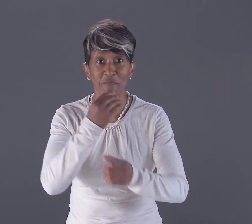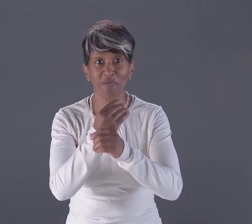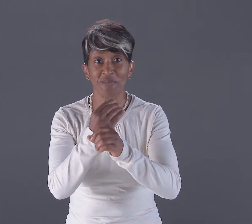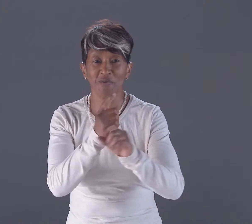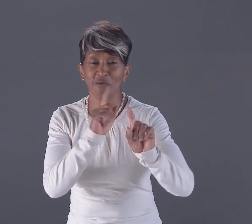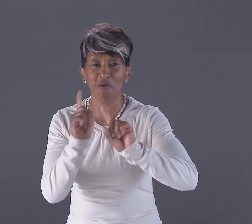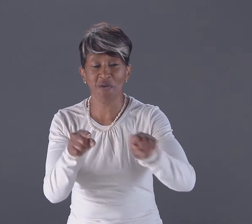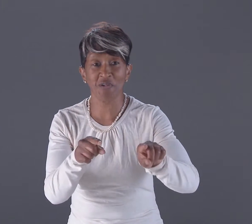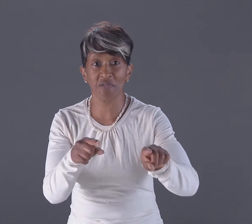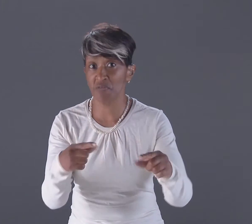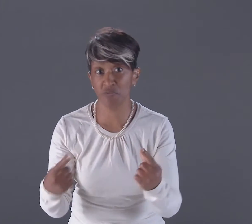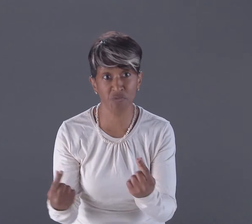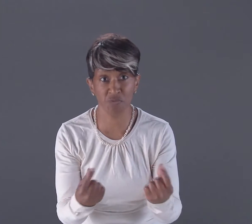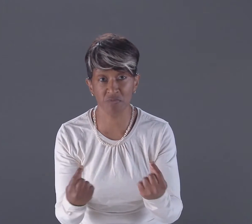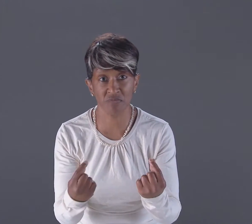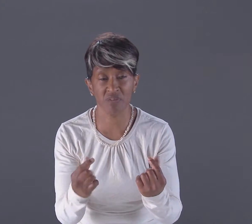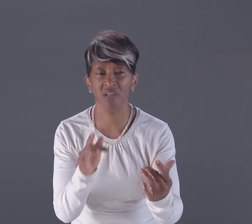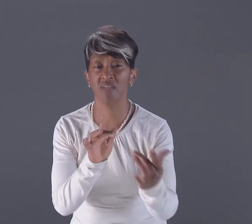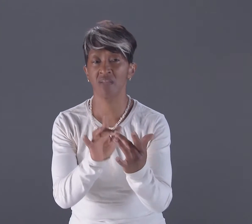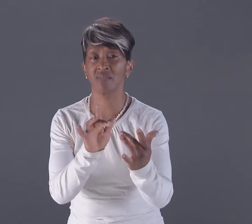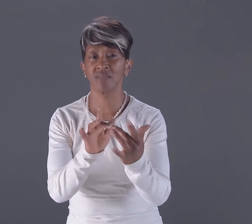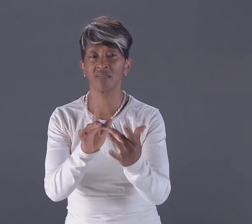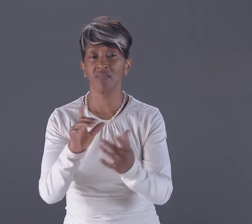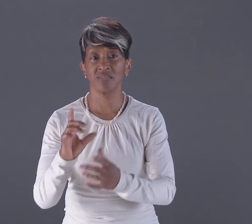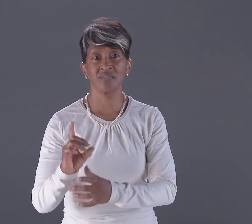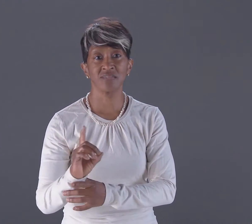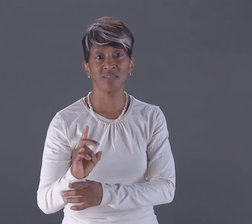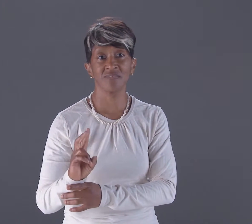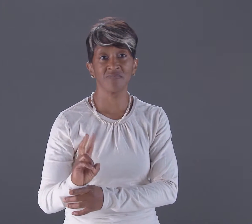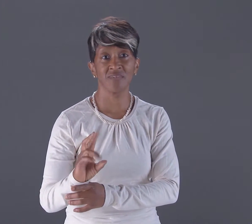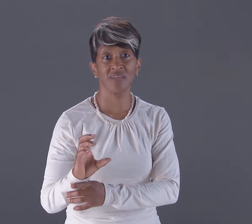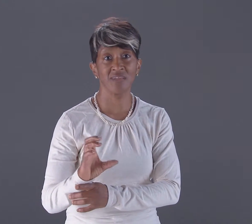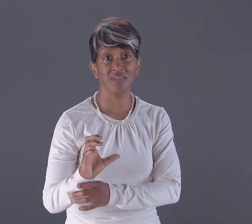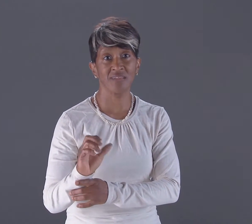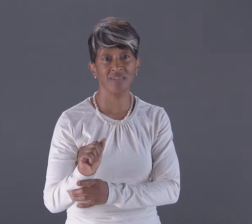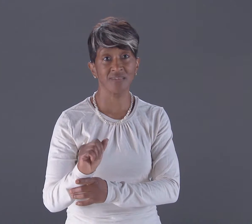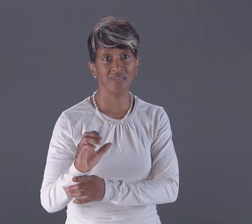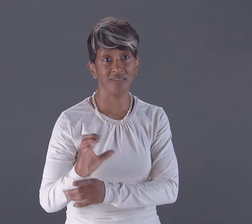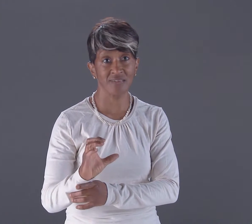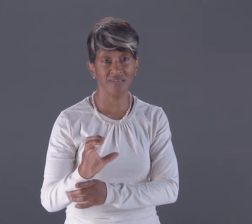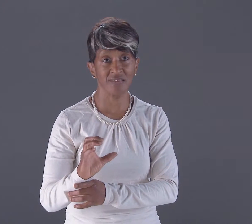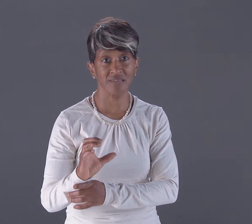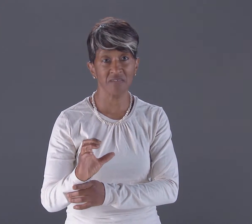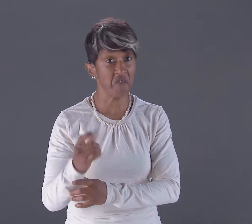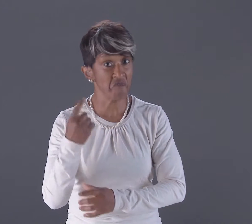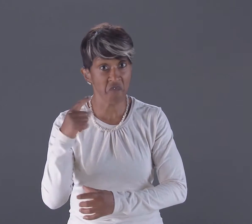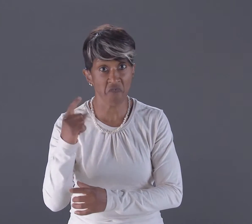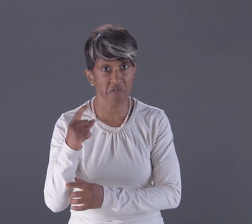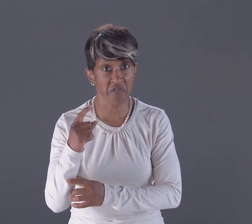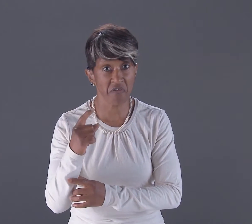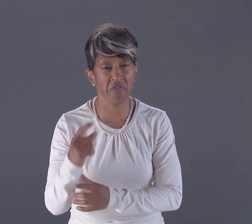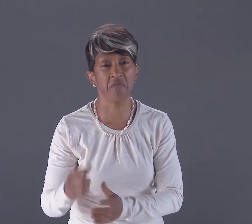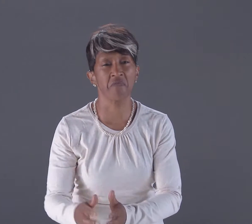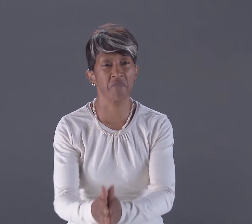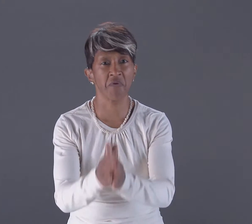Call the DVCAC Helpline to request an advocate who can explain the process for getting a protection order.